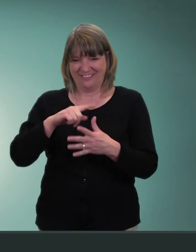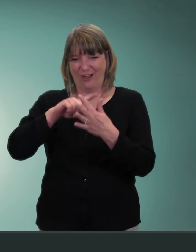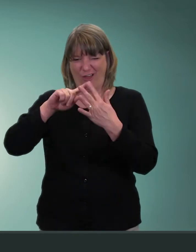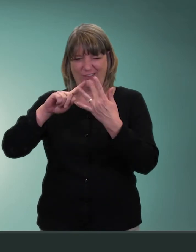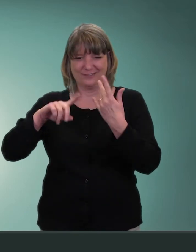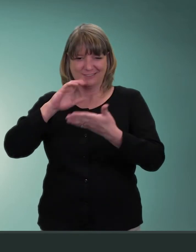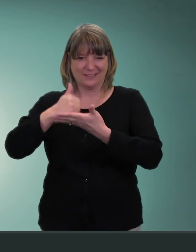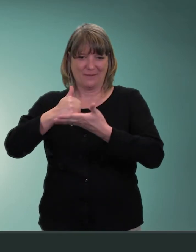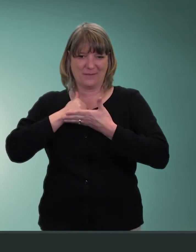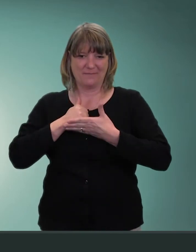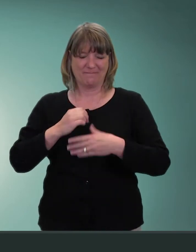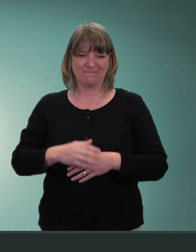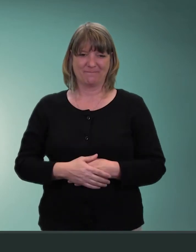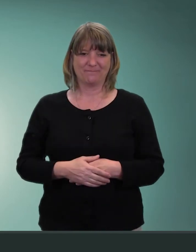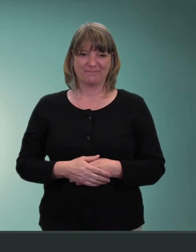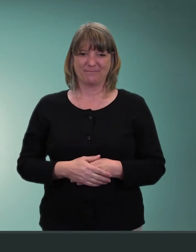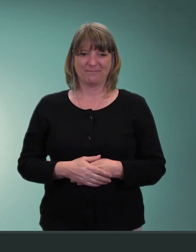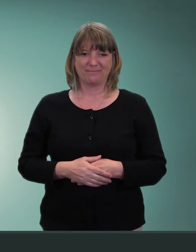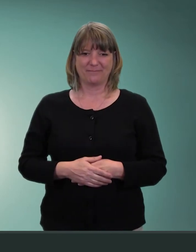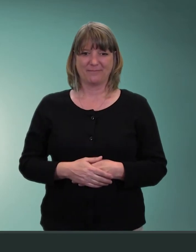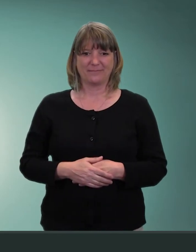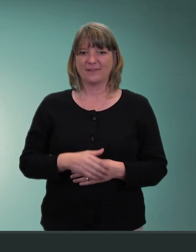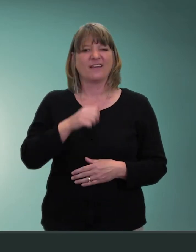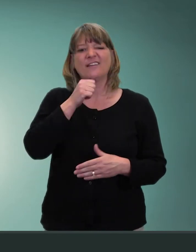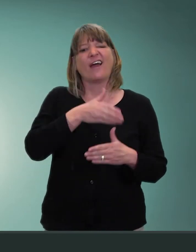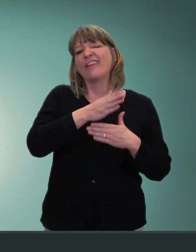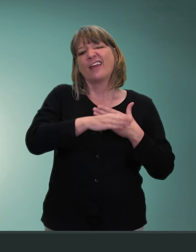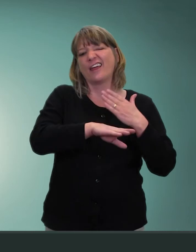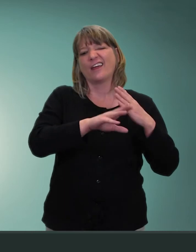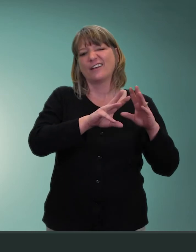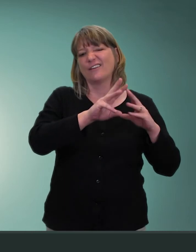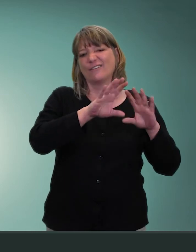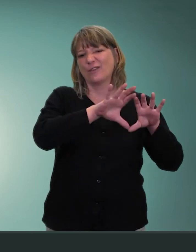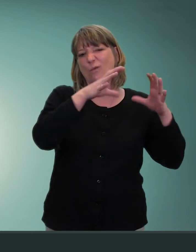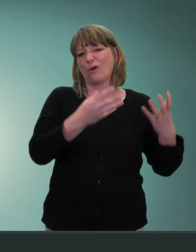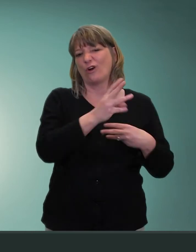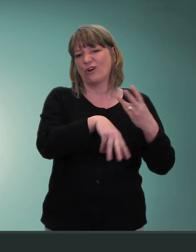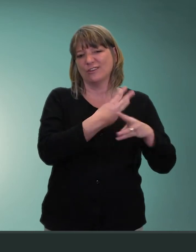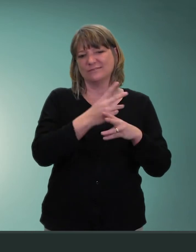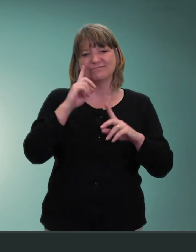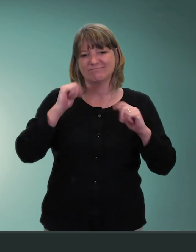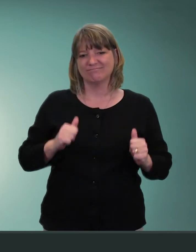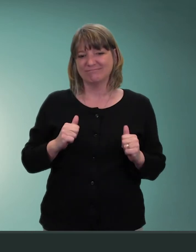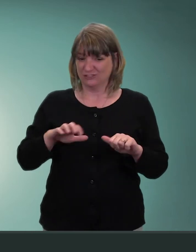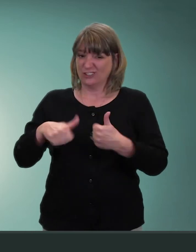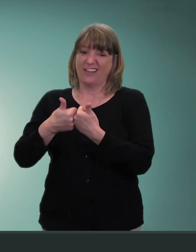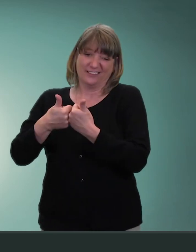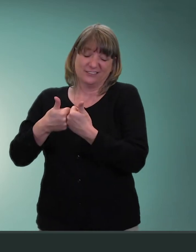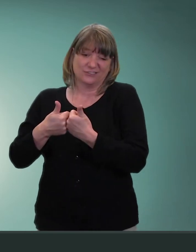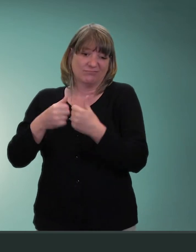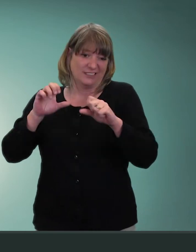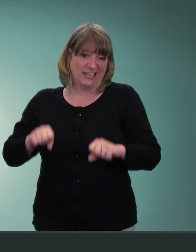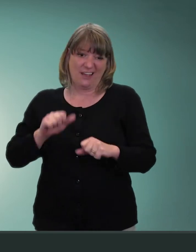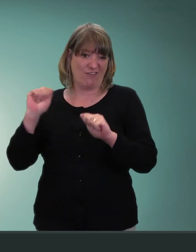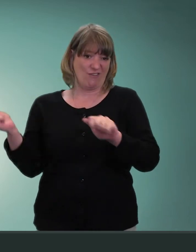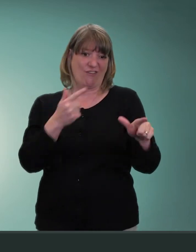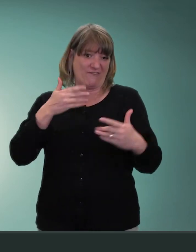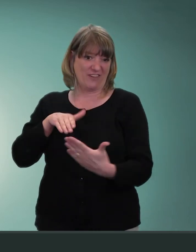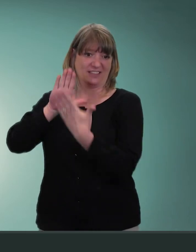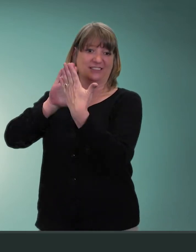All those helped me a lot. It's not the end of the world having hard of hearing. It's just a challenge, but we can all face it.